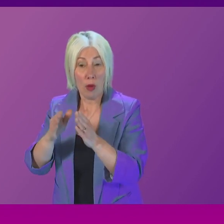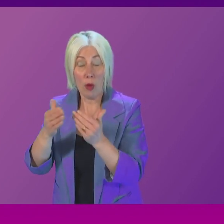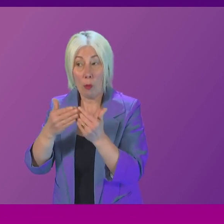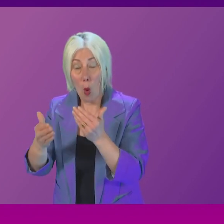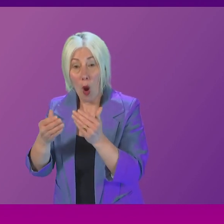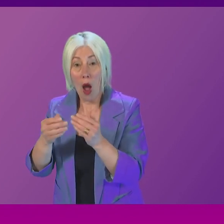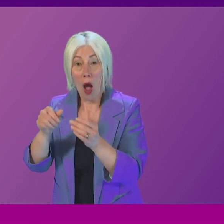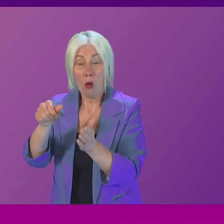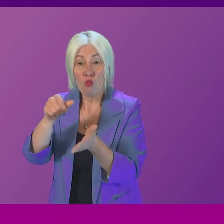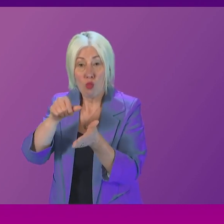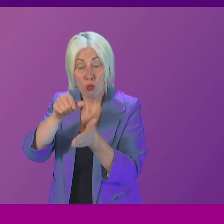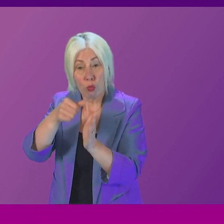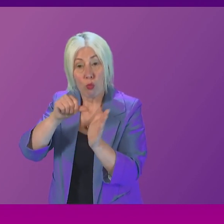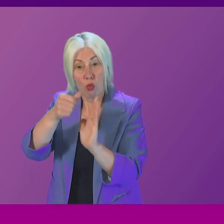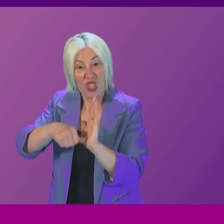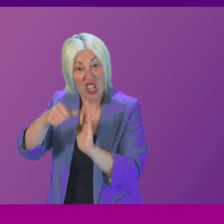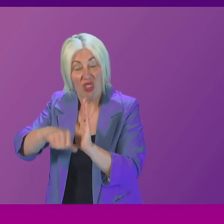more than 700 by 2025-26.